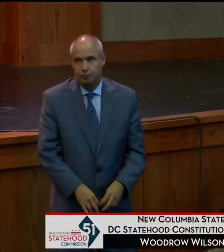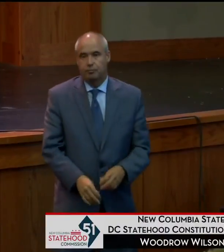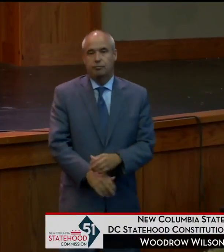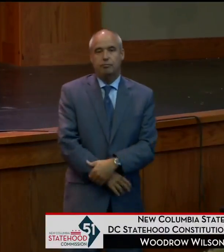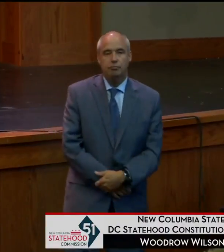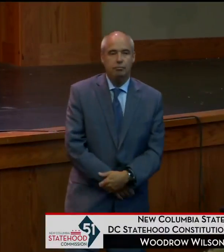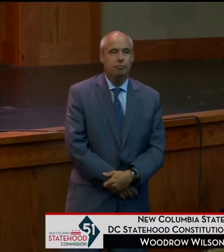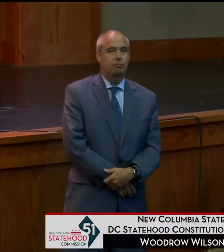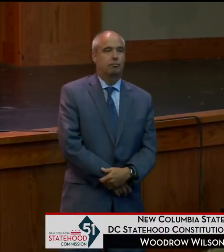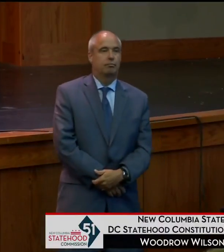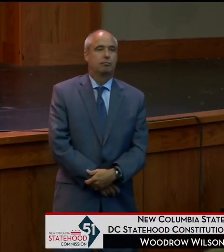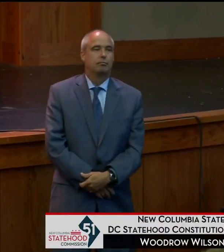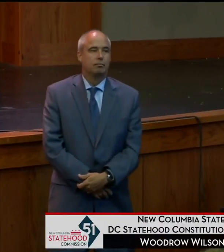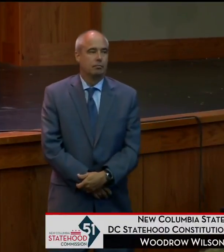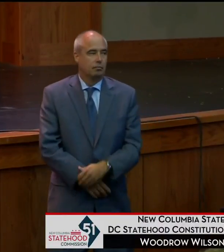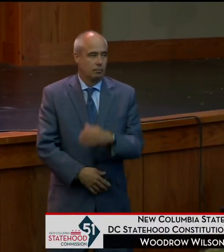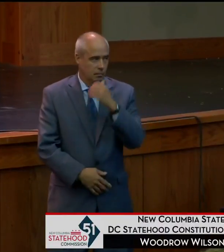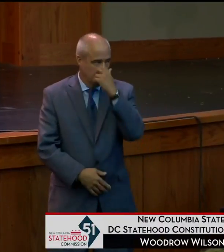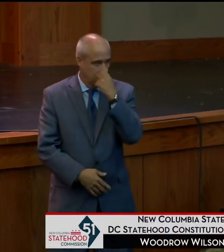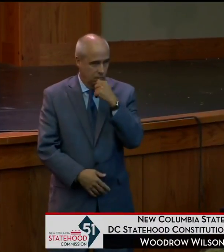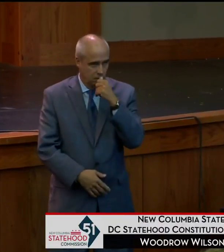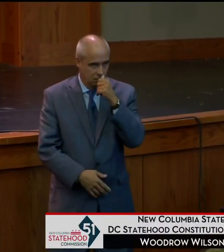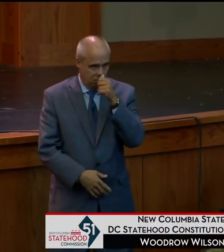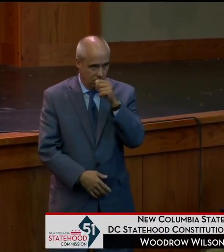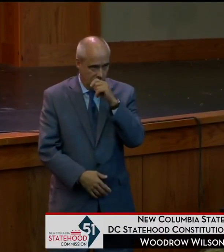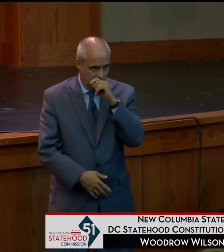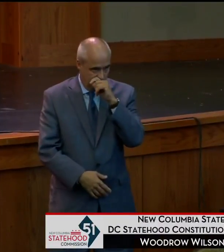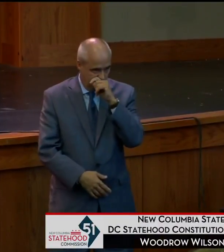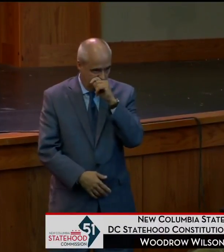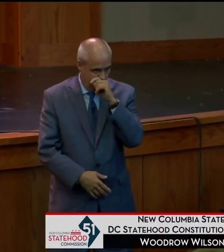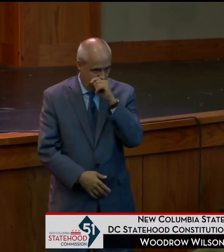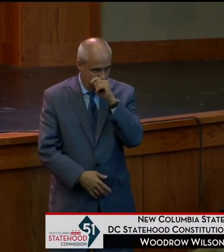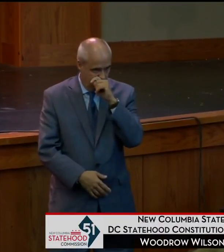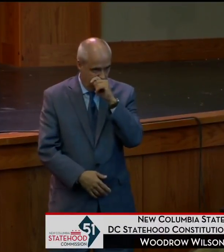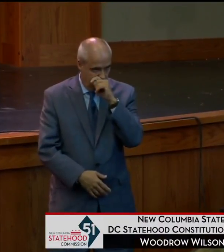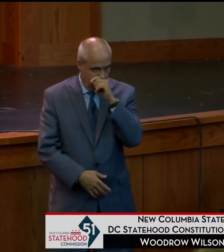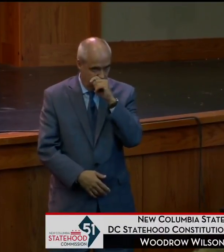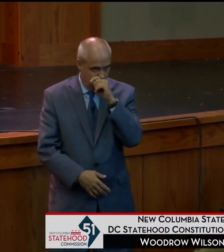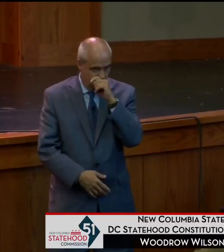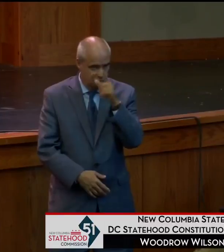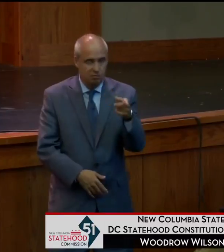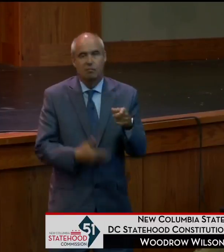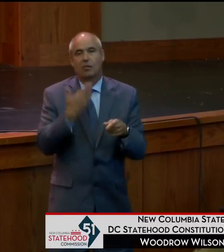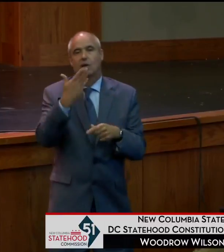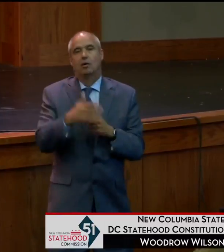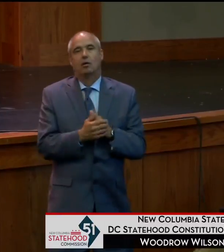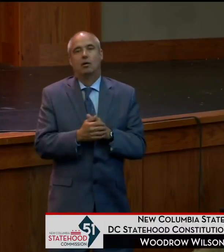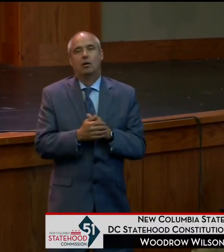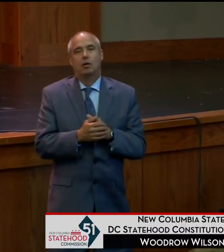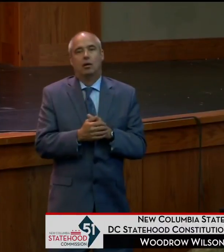MARY LORD FOLLOWED BY DONALD HAYNES AND OUR LAST SPEAKER. THANK YOU.